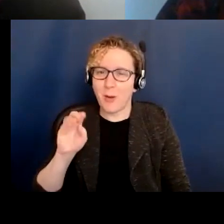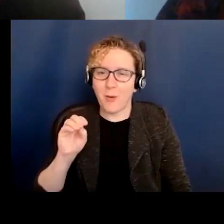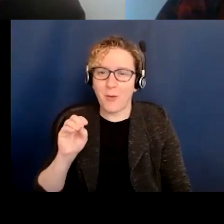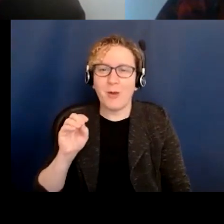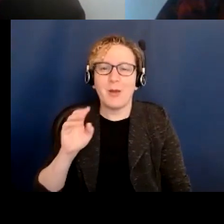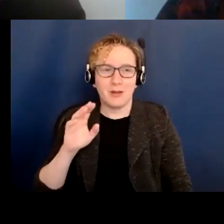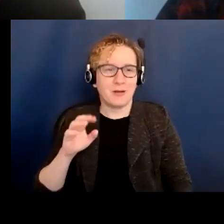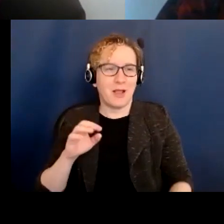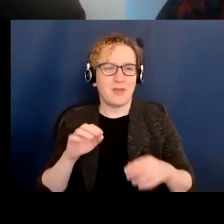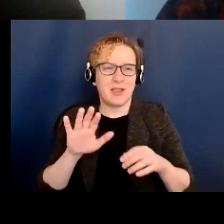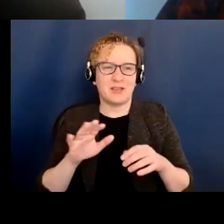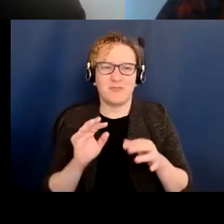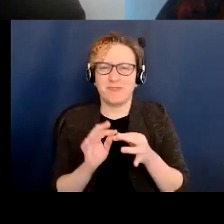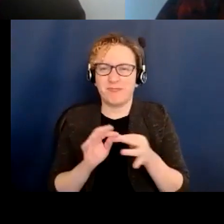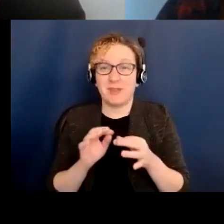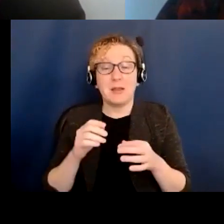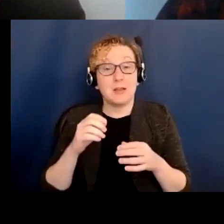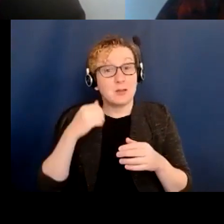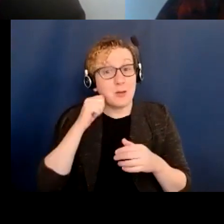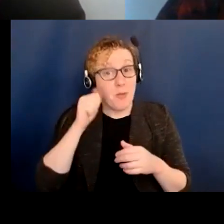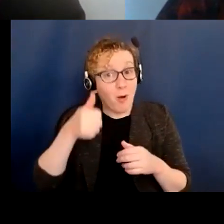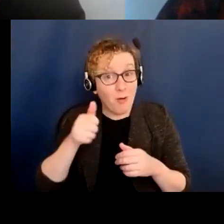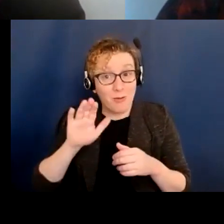p.m. Eastern time and I hope you can join for that one.